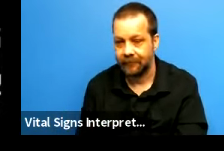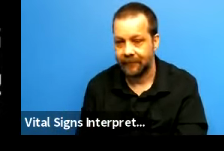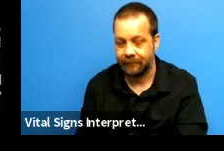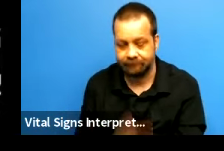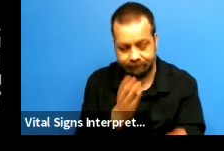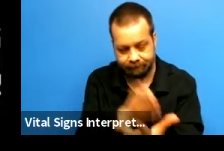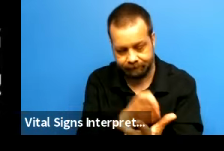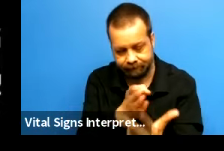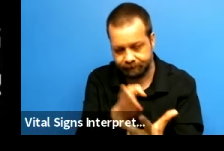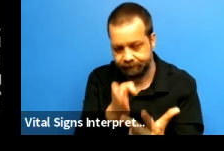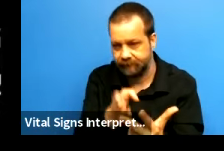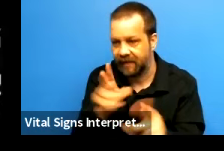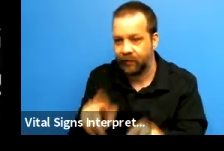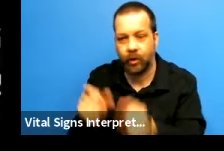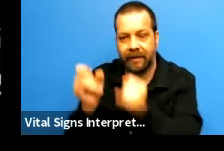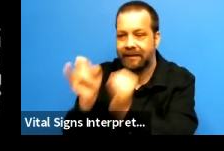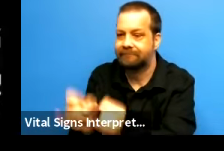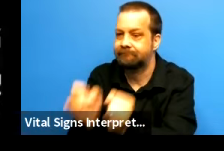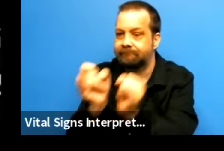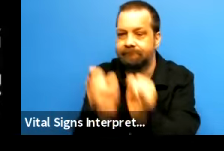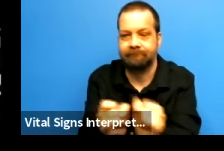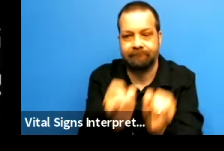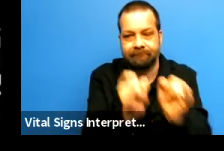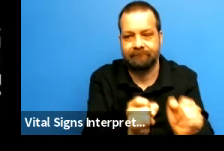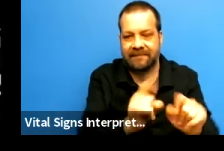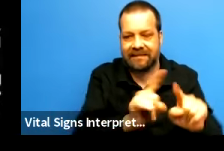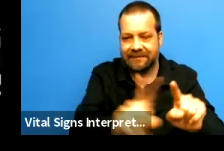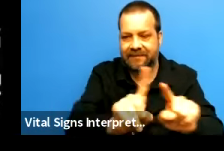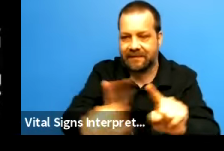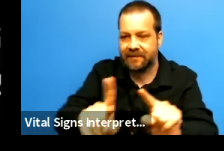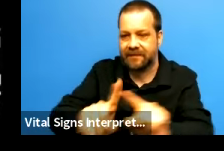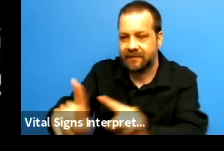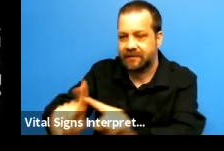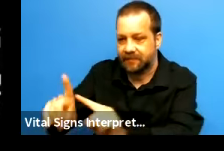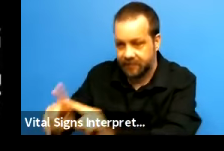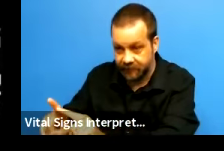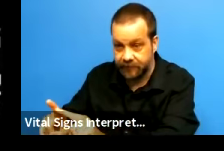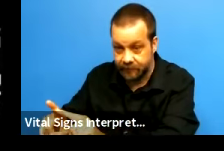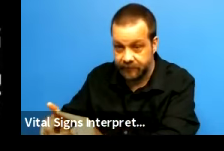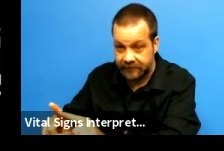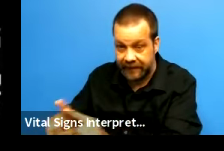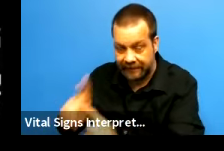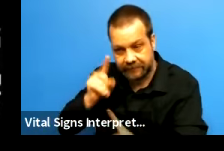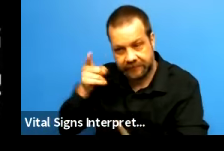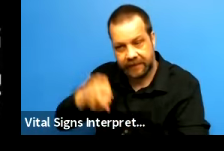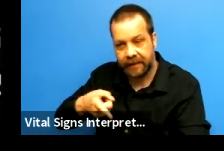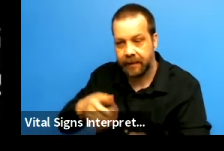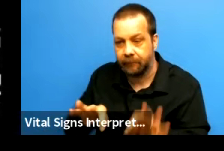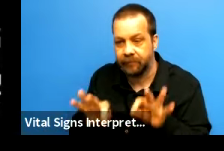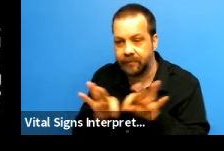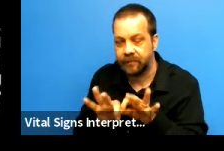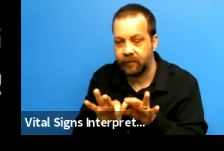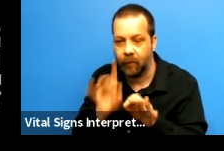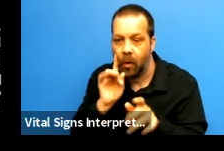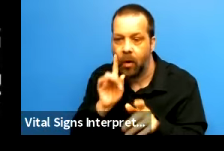That's the most important thing when it comes to addressing reasonable accommodations.